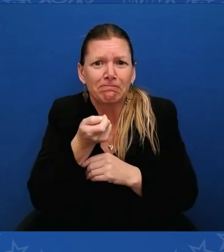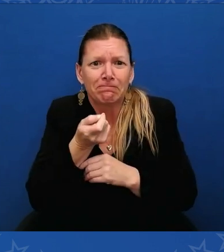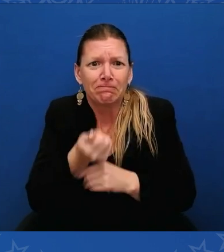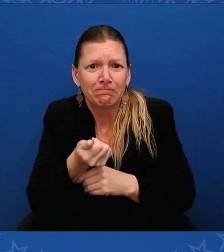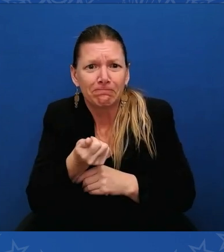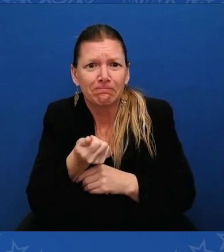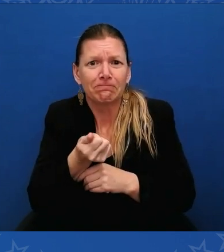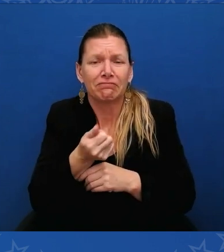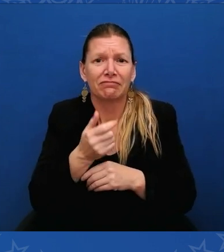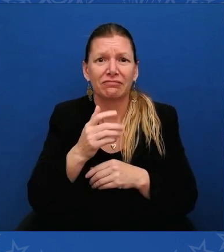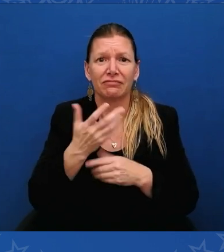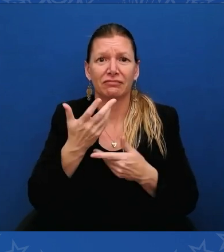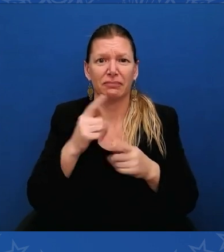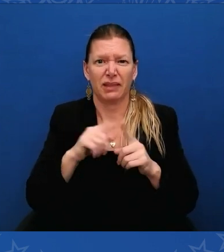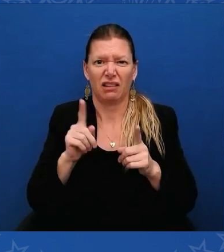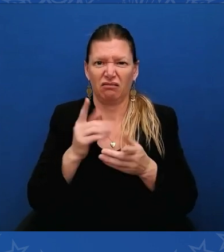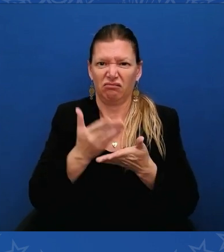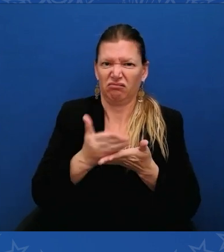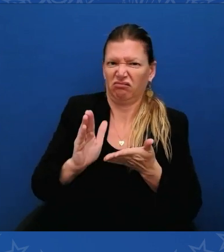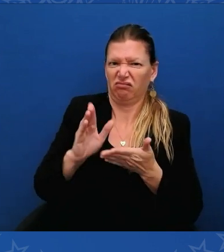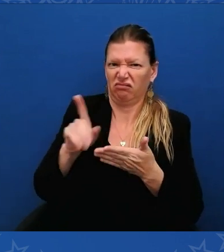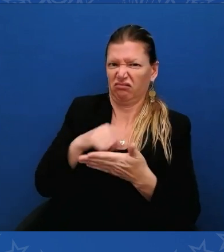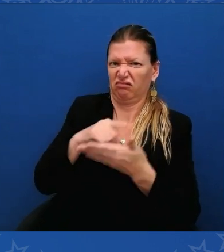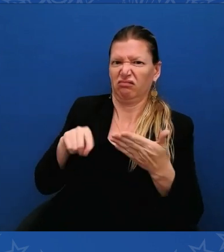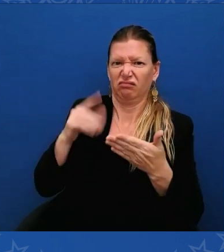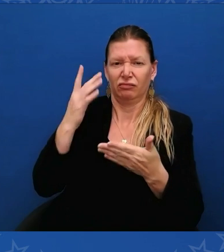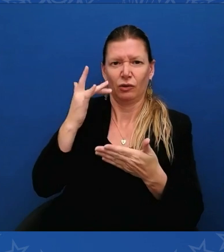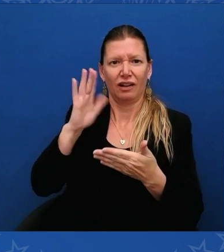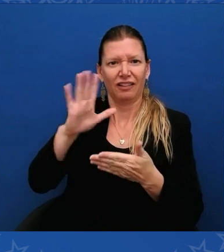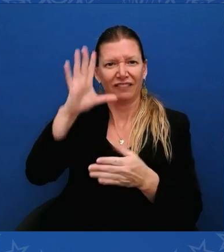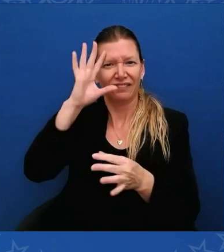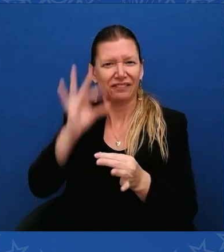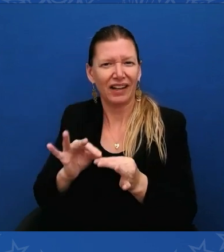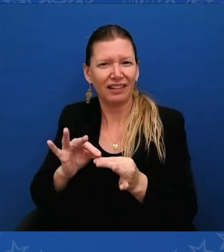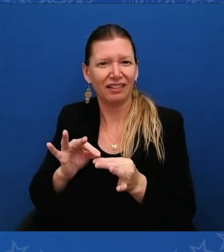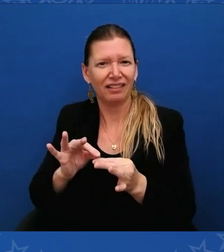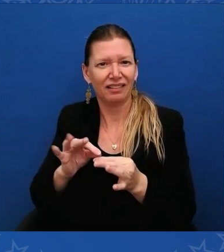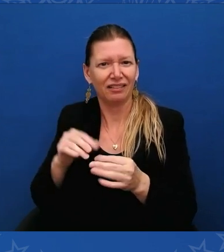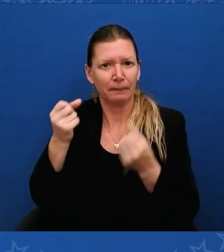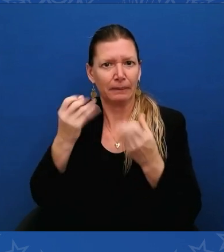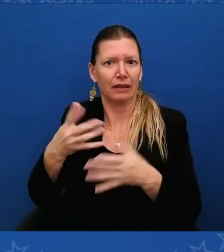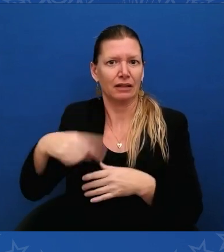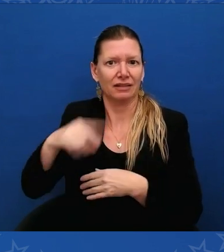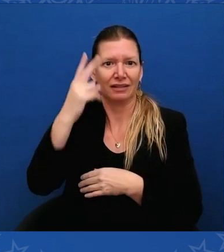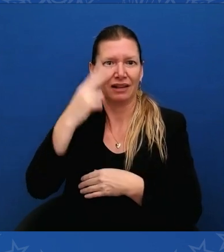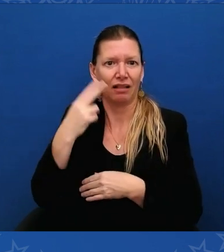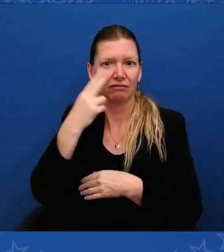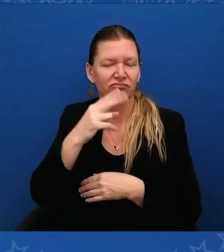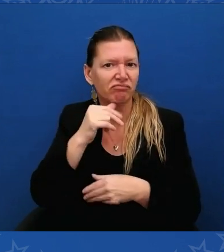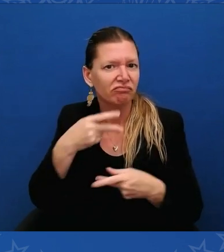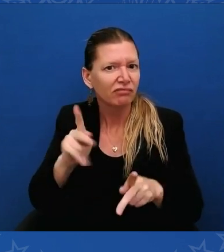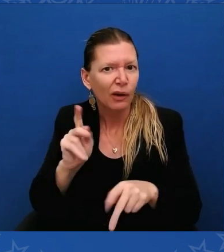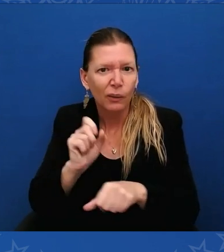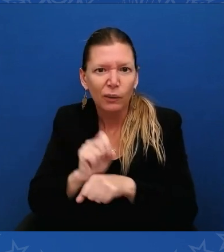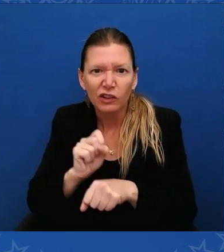and weren't allowed to work -- were decimated in places like Scranton, Pennsylvania -- where I'm from -- in the coal mines.